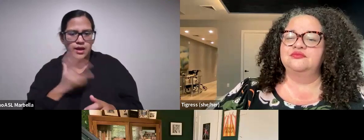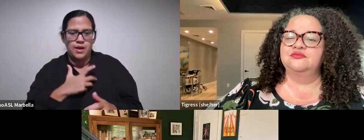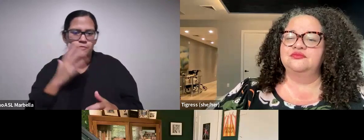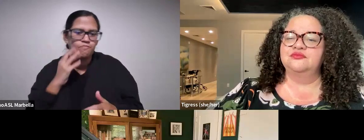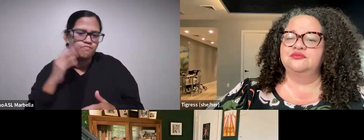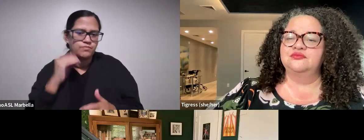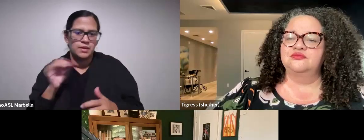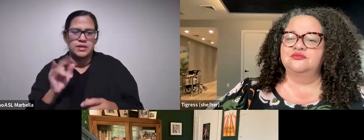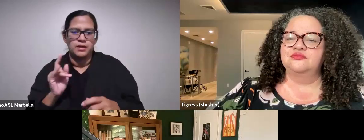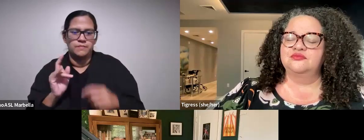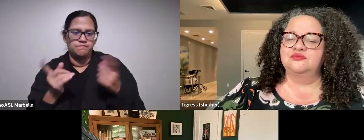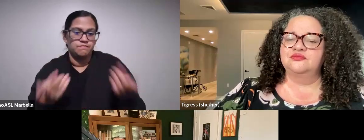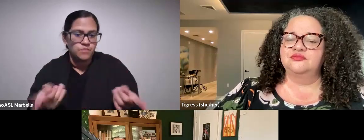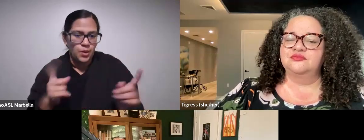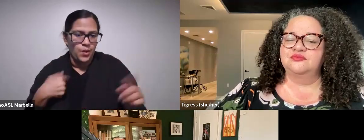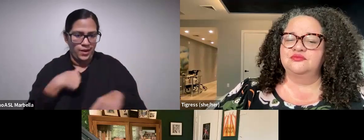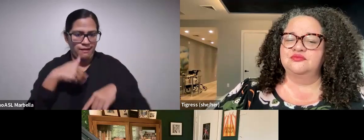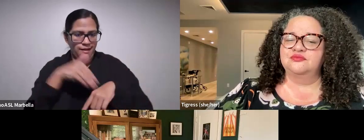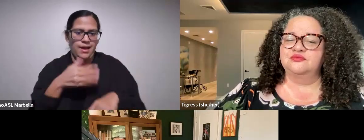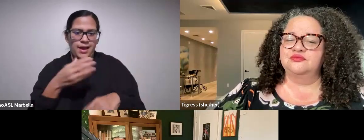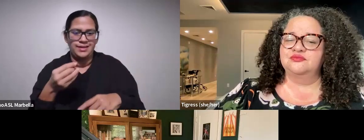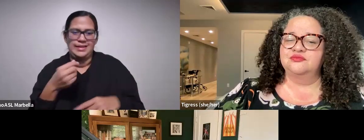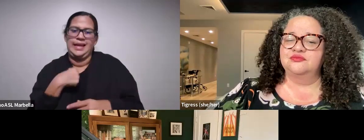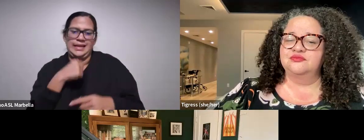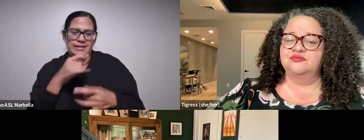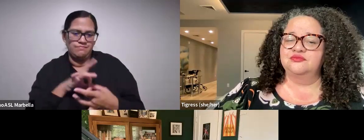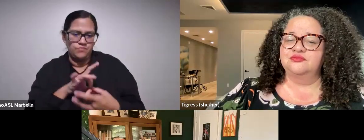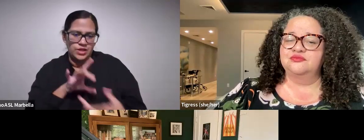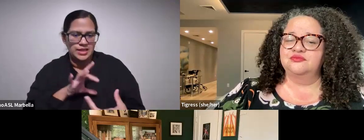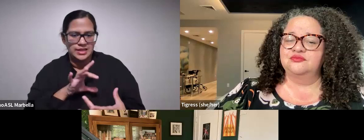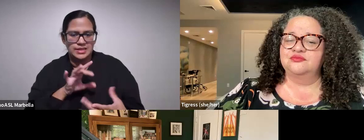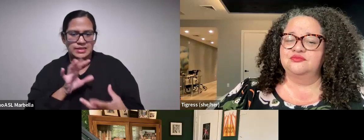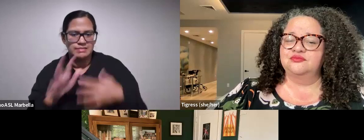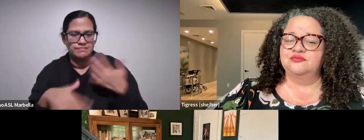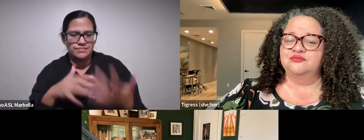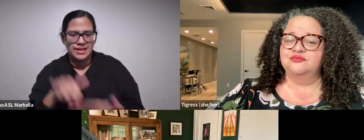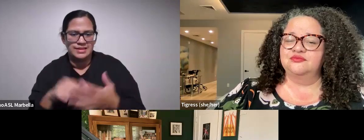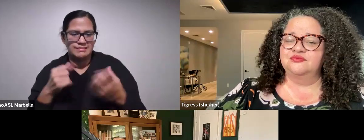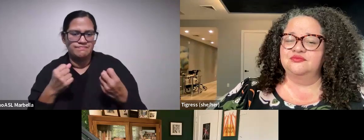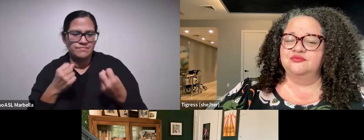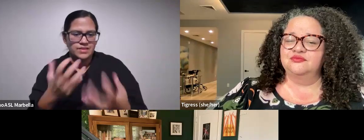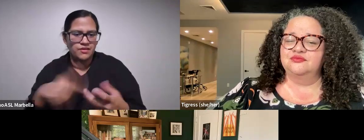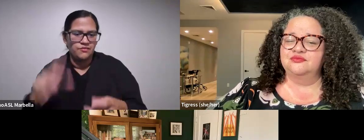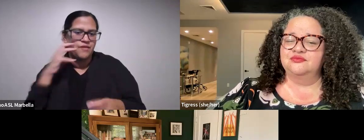and I don't really see a ton of non-fat people stepping up to the plate to take on that work.